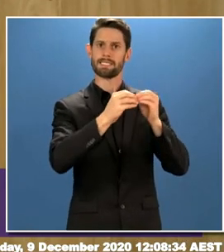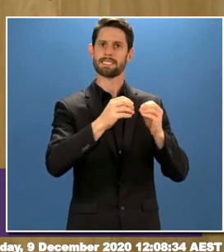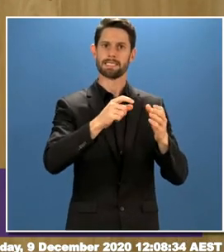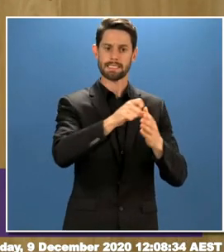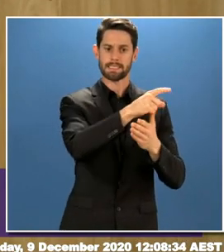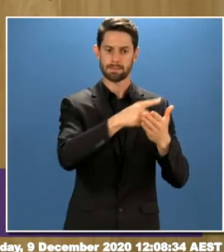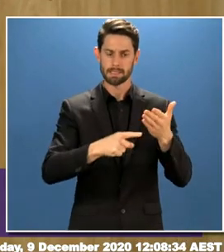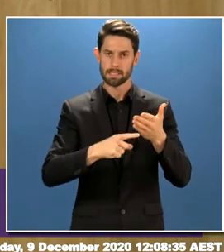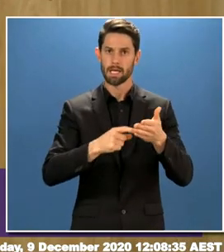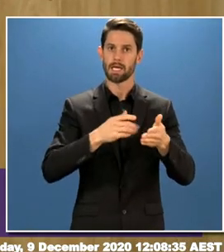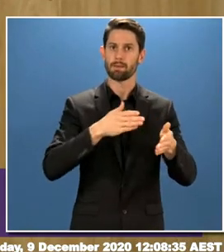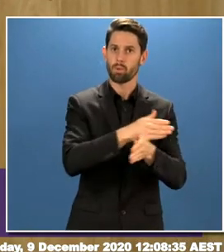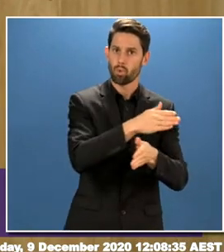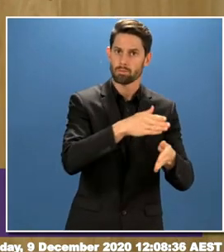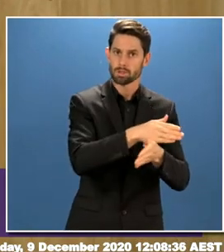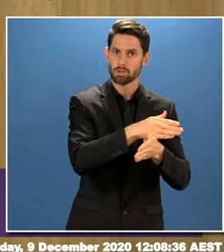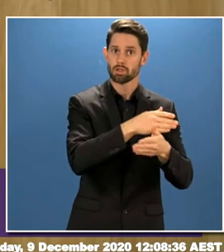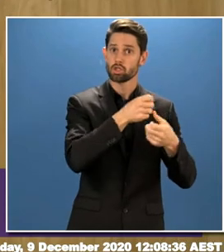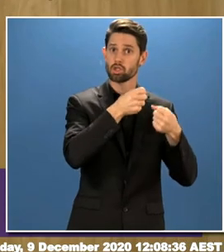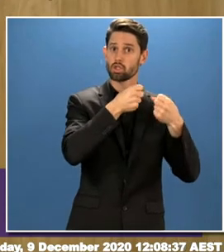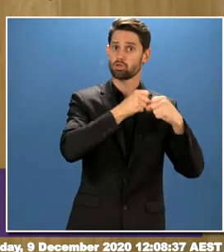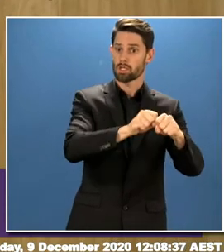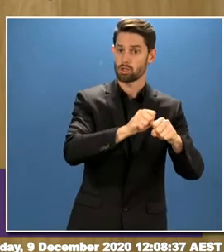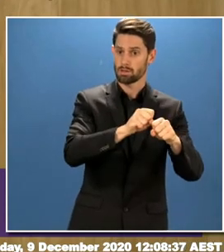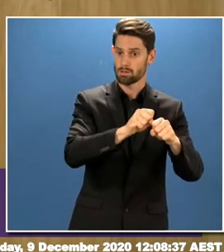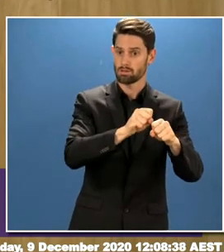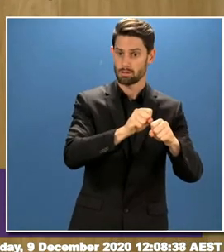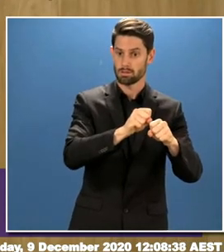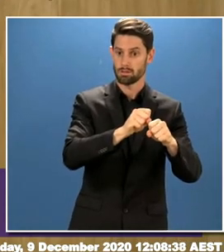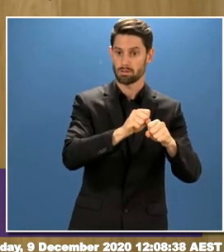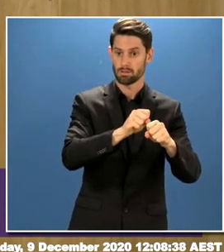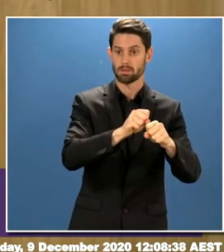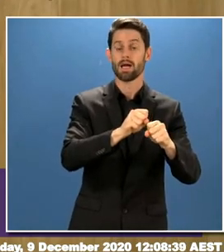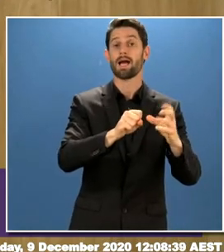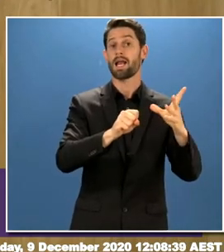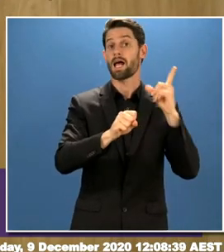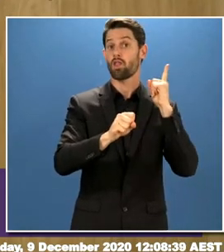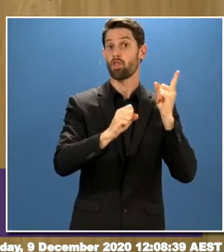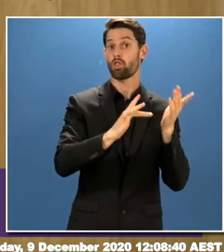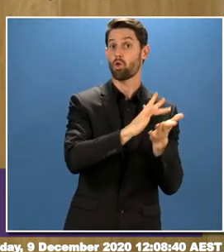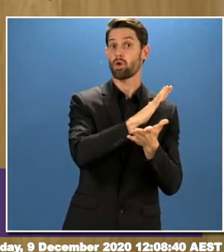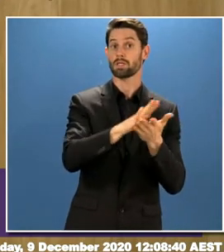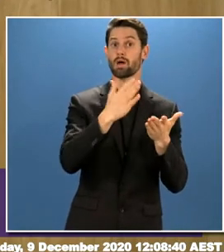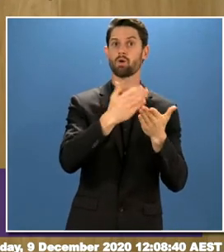last Thursday on International Day of Disability,